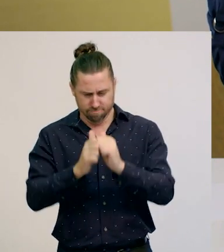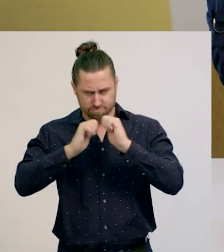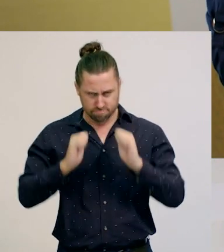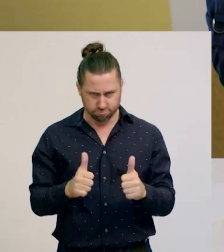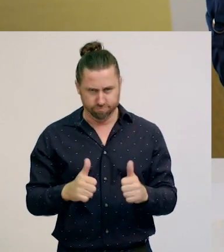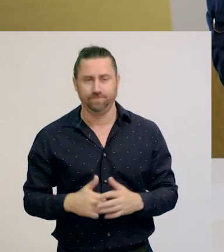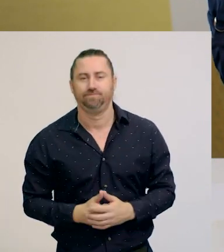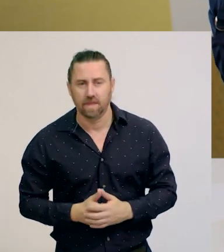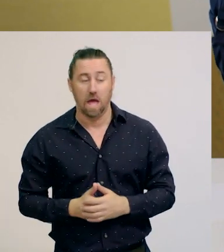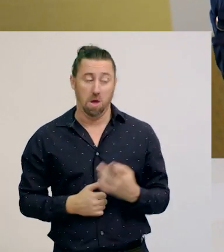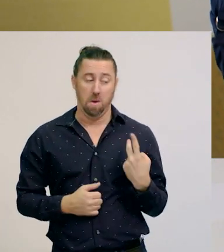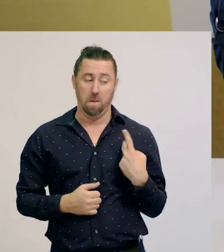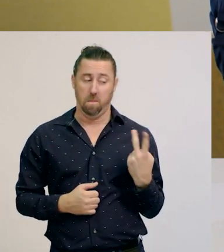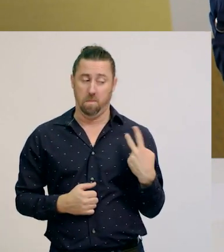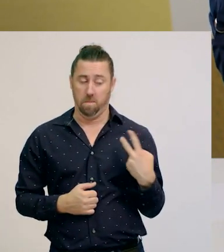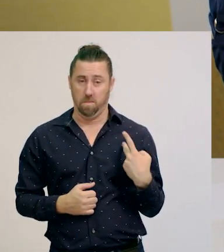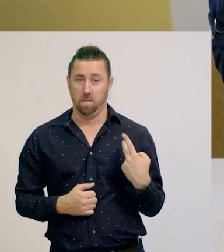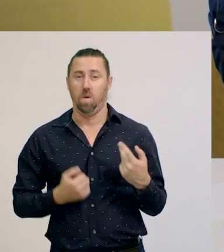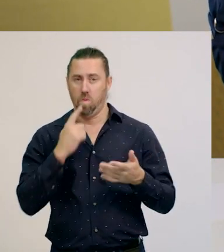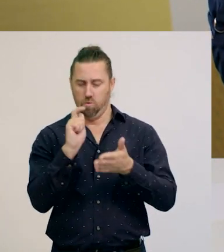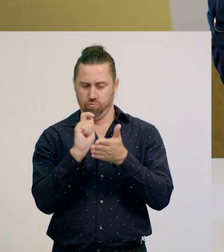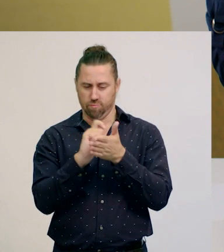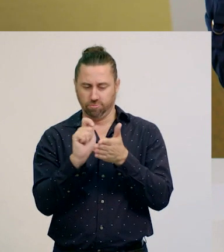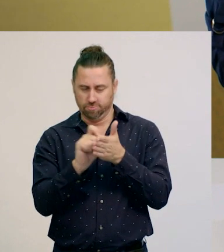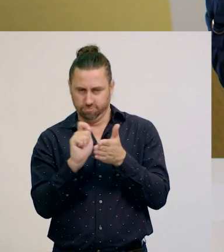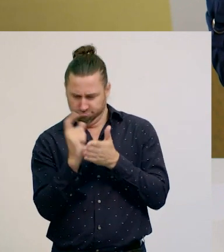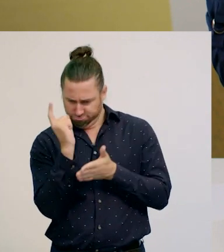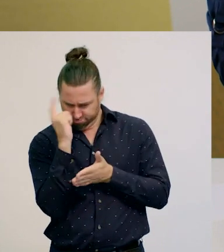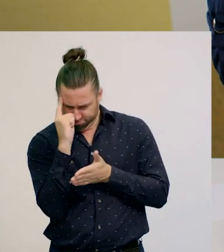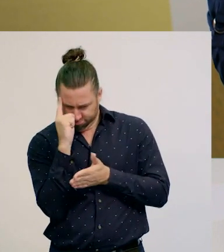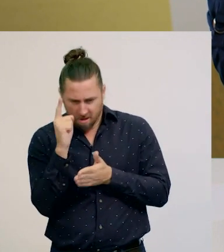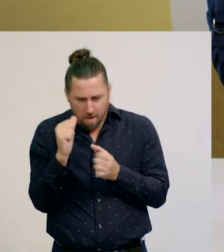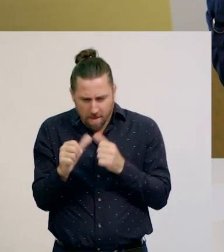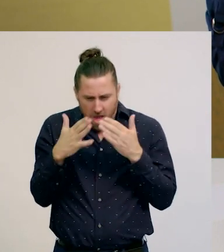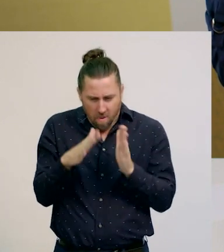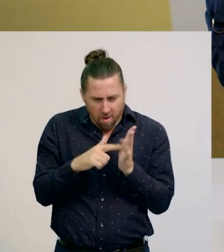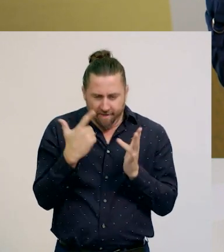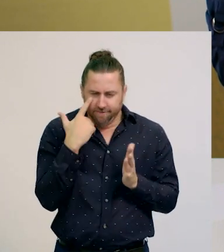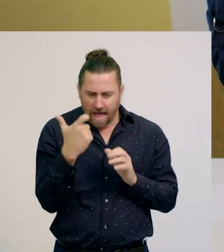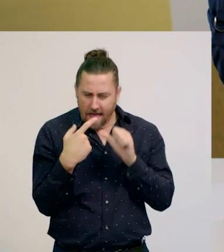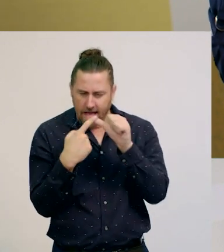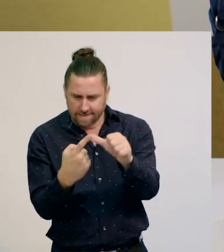Jen and I will write down our best solution, and then check our answers at the end.